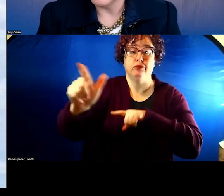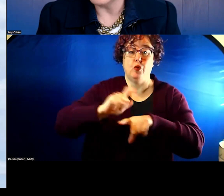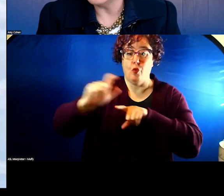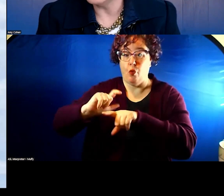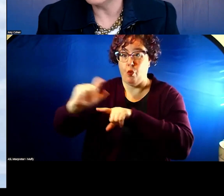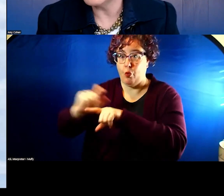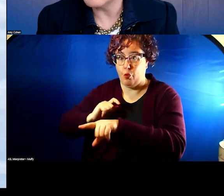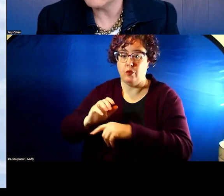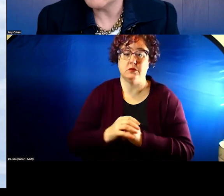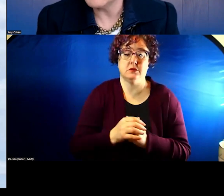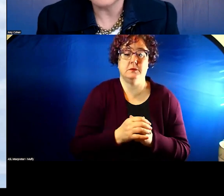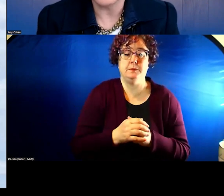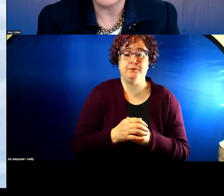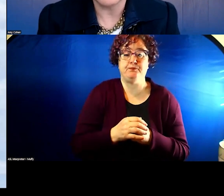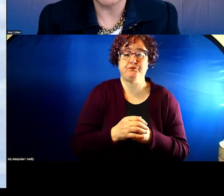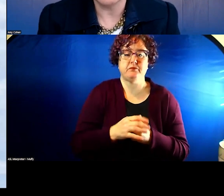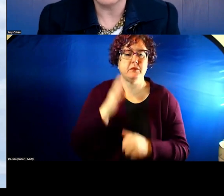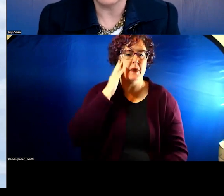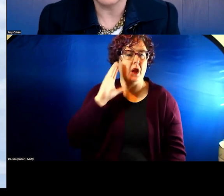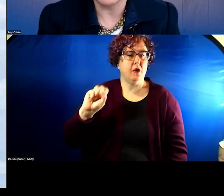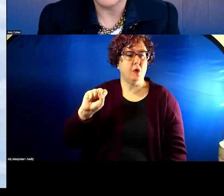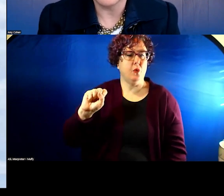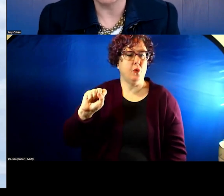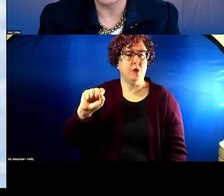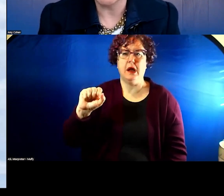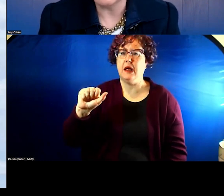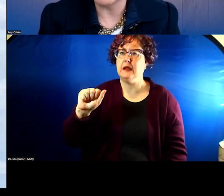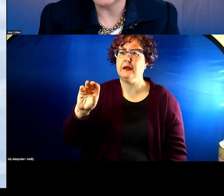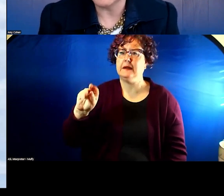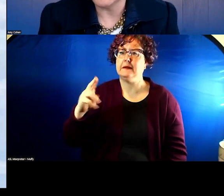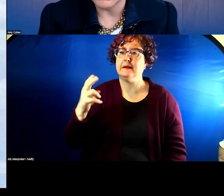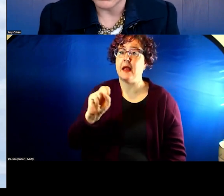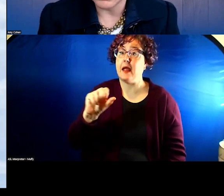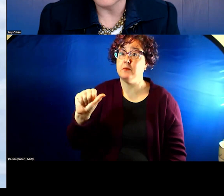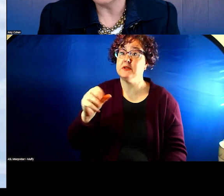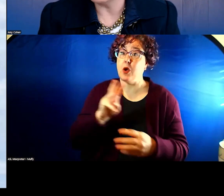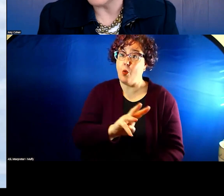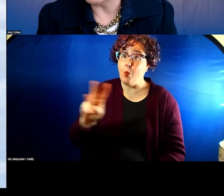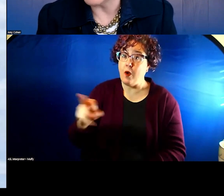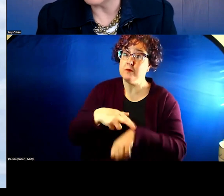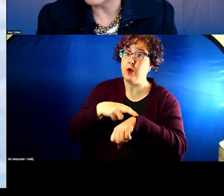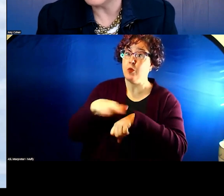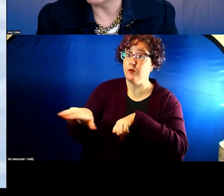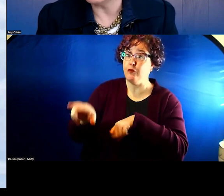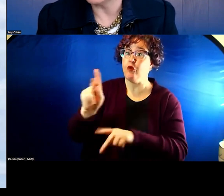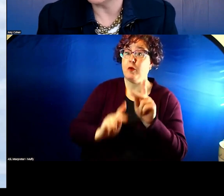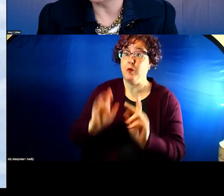I KNOW THAT AT THE SAMHSA WEBSITE, THERE IS A PLACE WHERE YOU CAN REFER PEOPLE TO LOOK FOR JOBS AT 988 CRISIS CALL